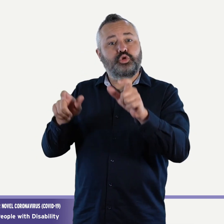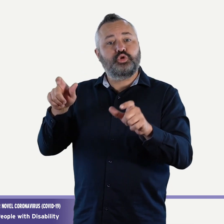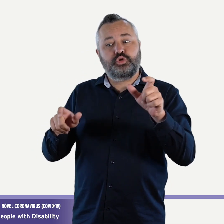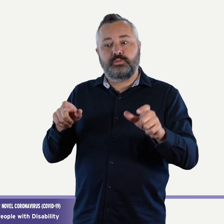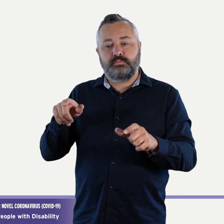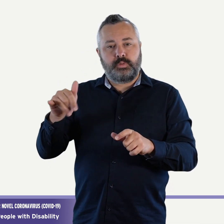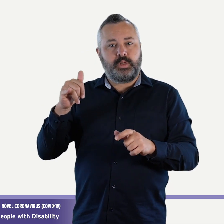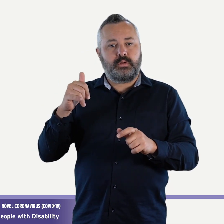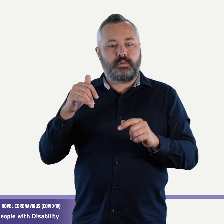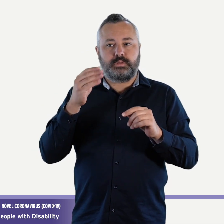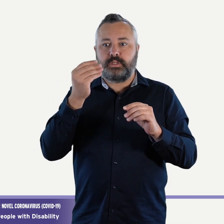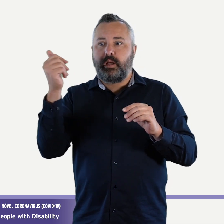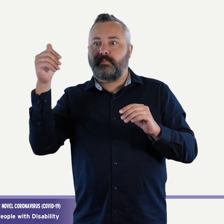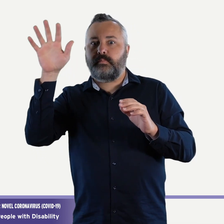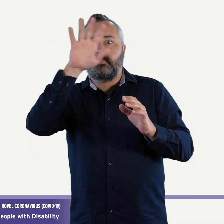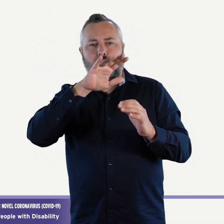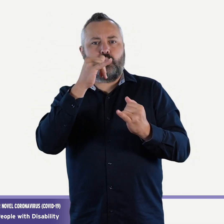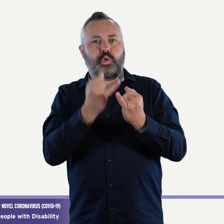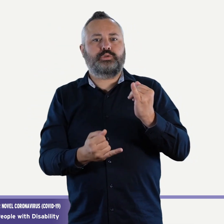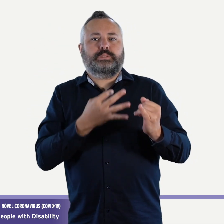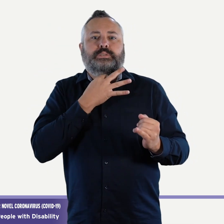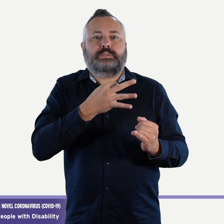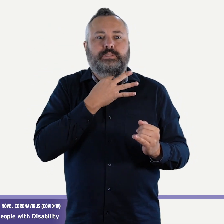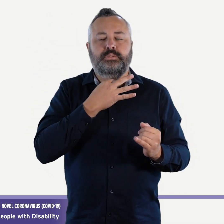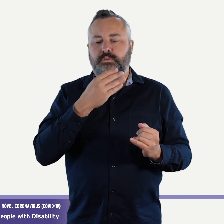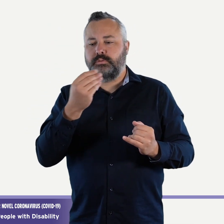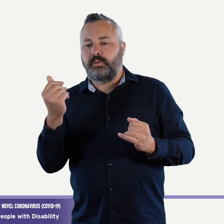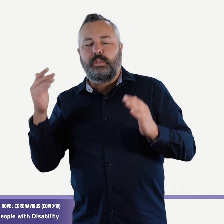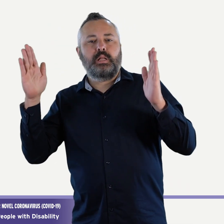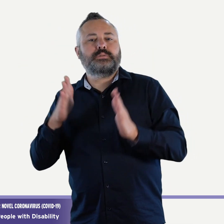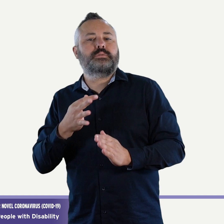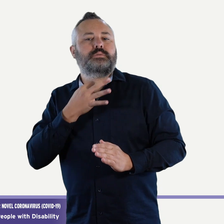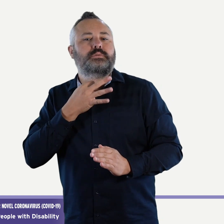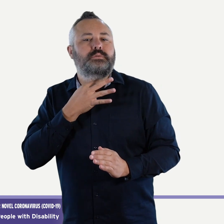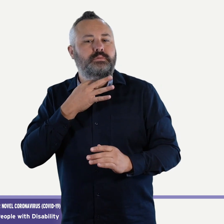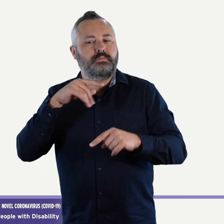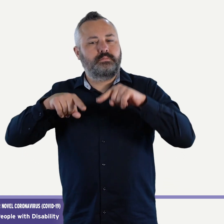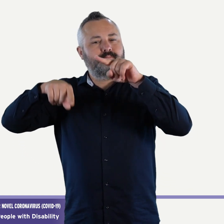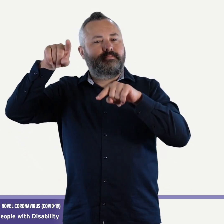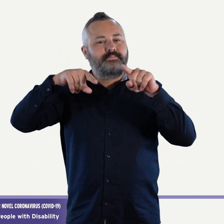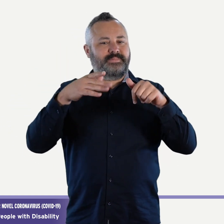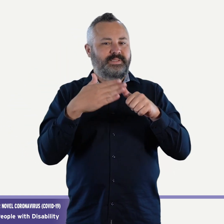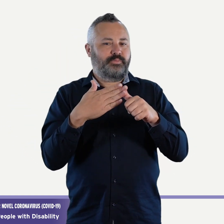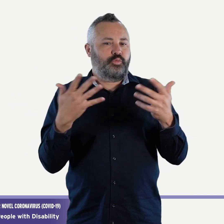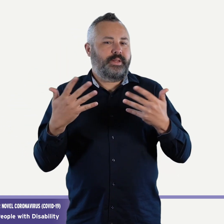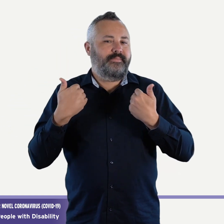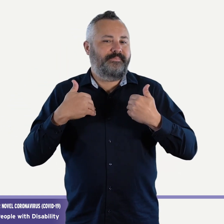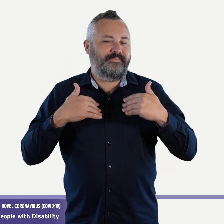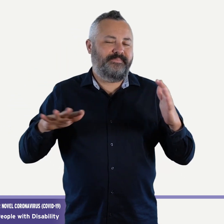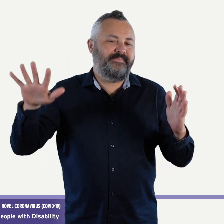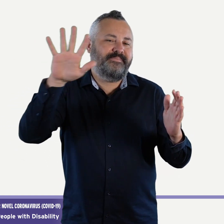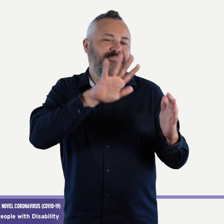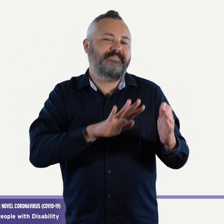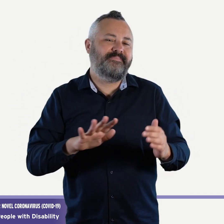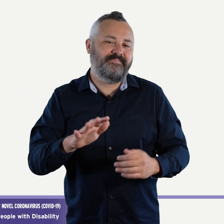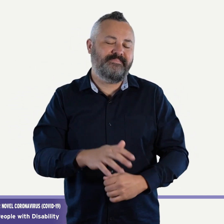and reducing the risk for vulnerable populations such as people with disability is vital.